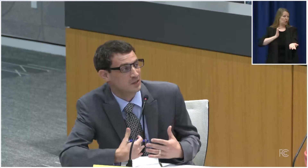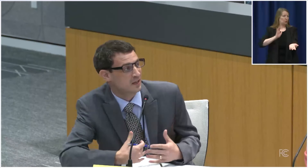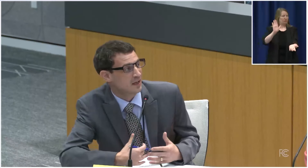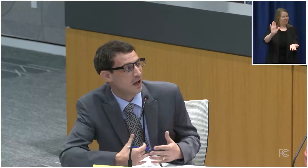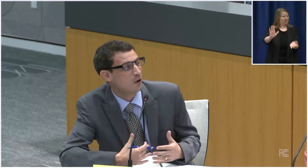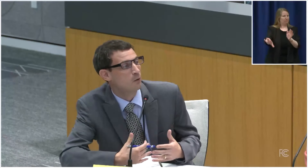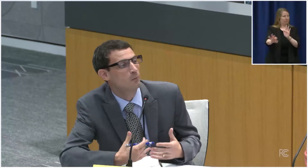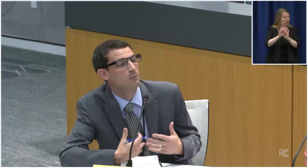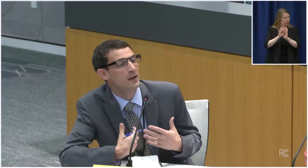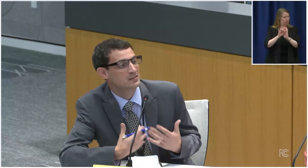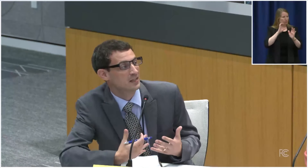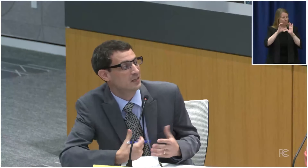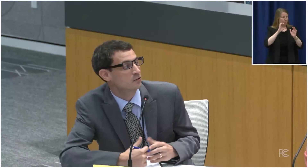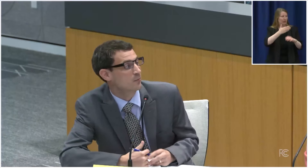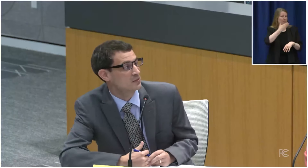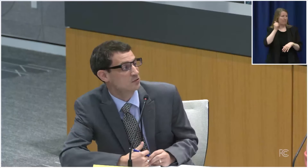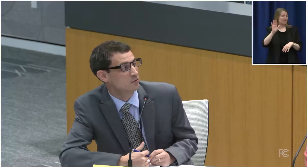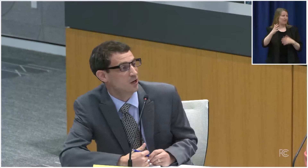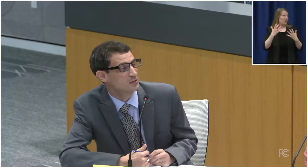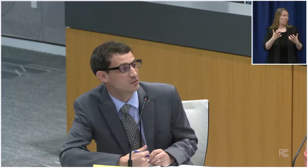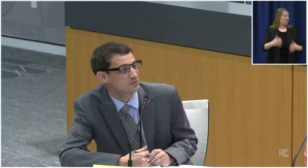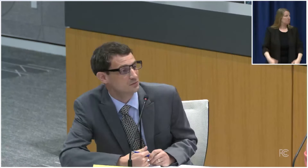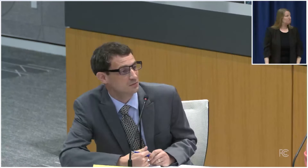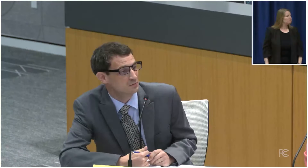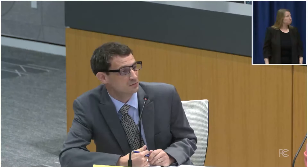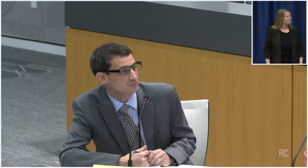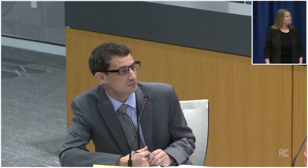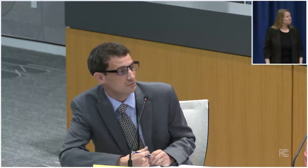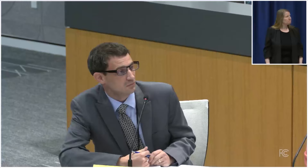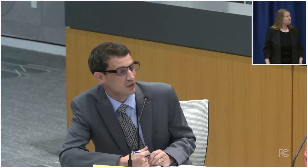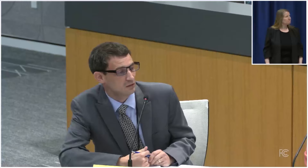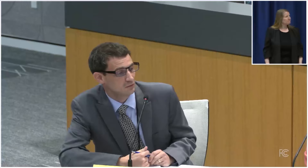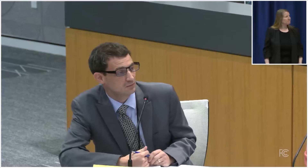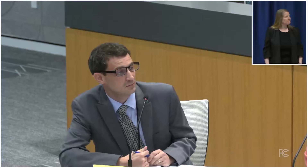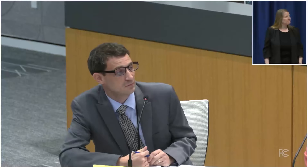MAKE SURE THAT ALL OF THE OPTIONS ARE AVAILABLE TO CONSUMERS SO THAT THEY CAN COMMUNICATE HOW BEST THEY